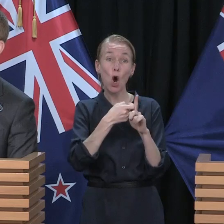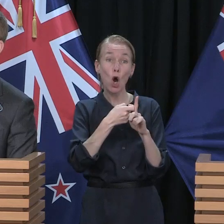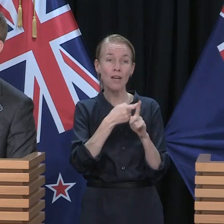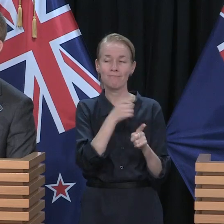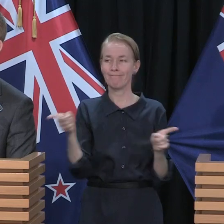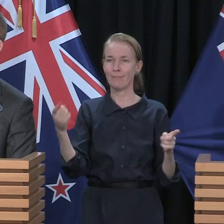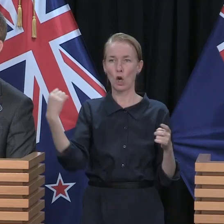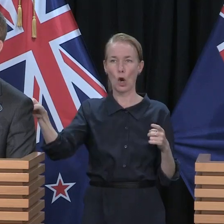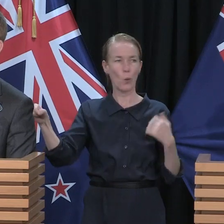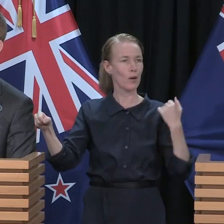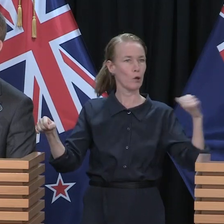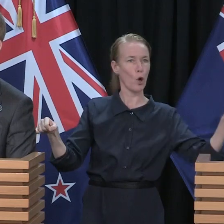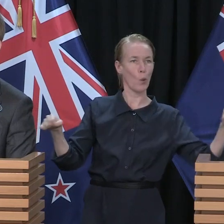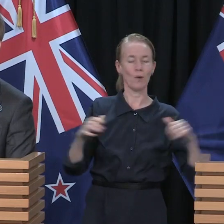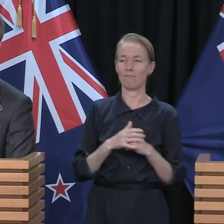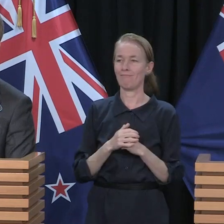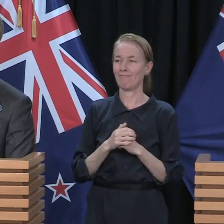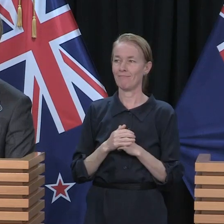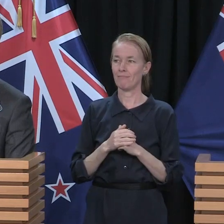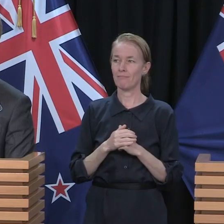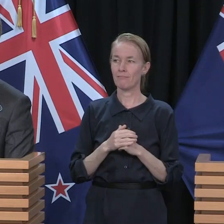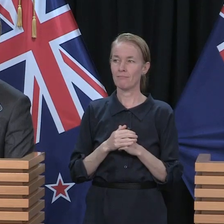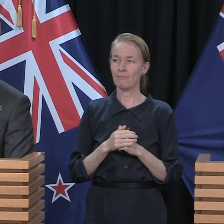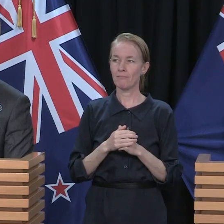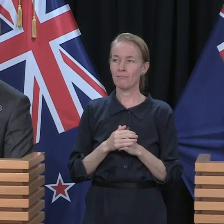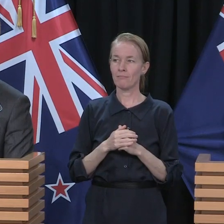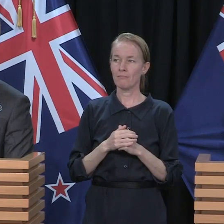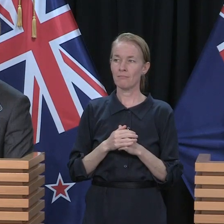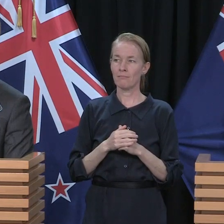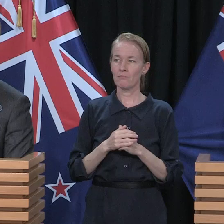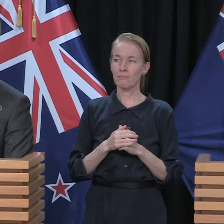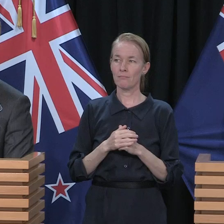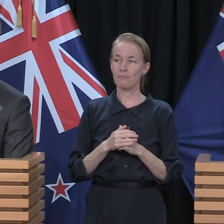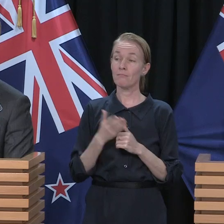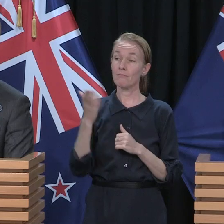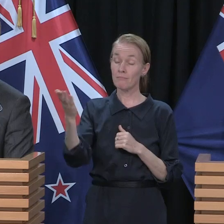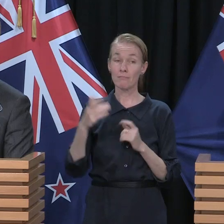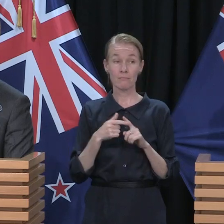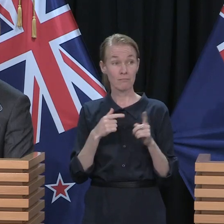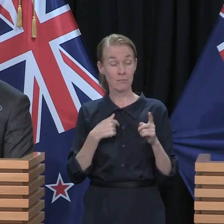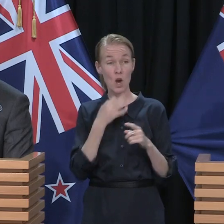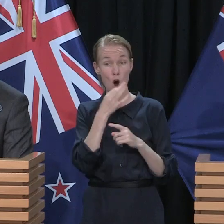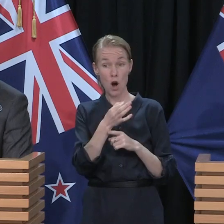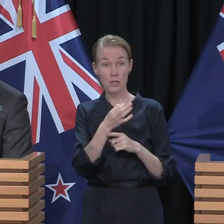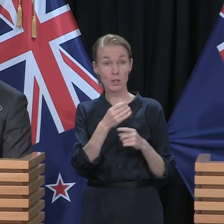No. Are deporeties continuing to arrive here from